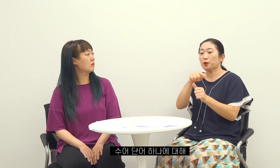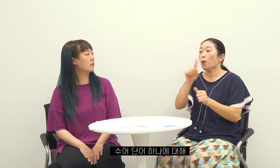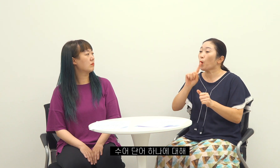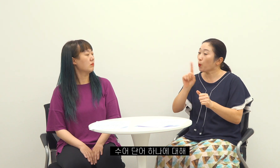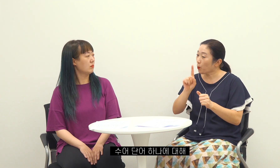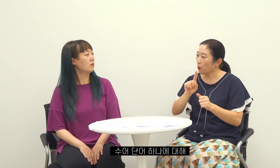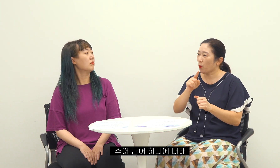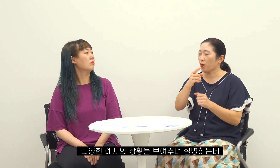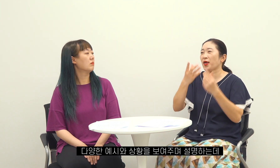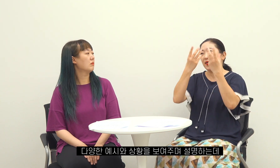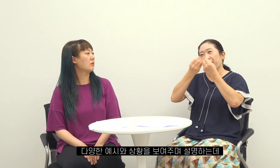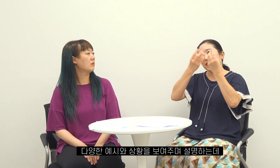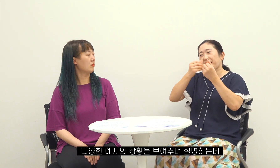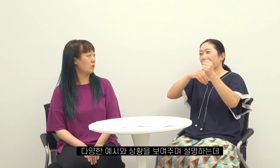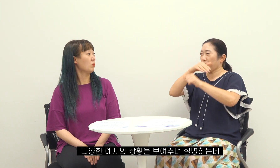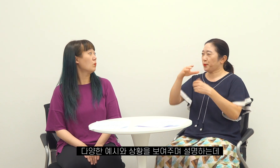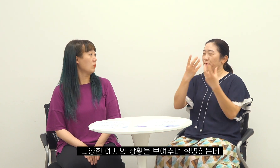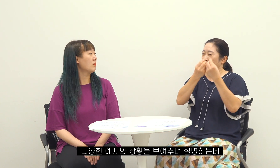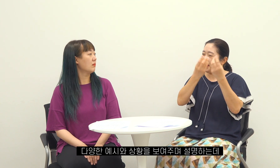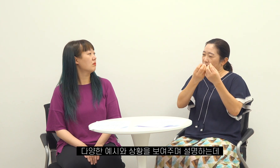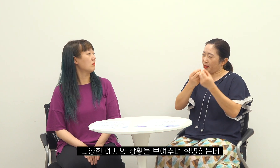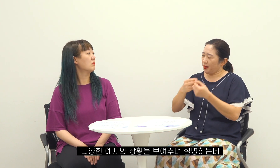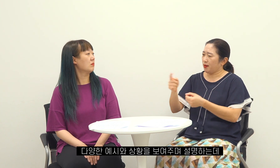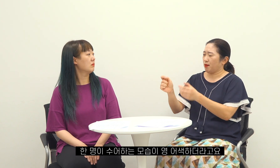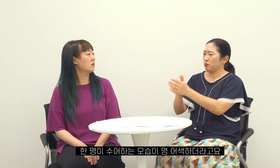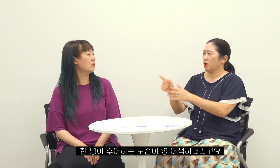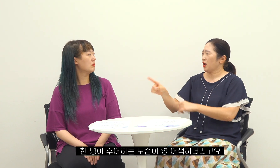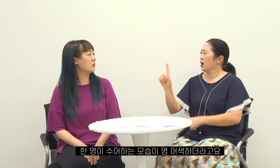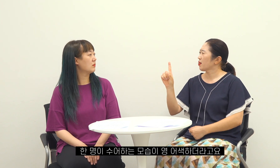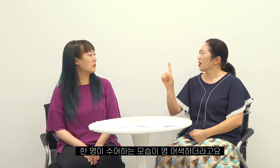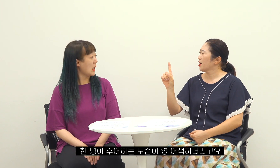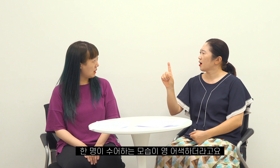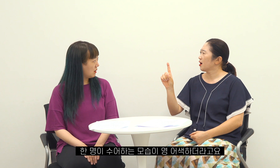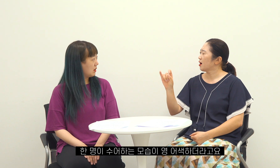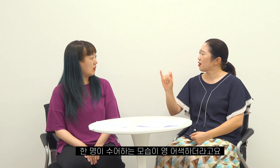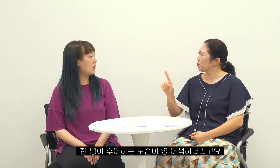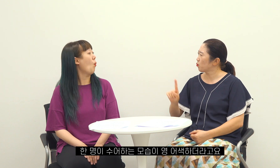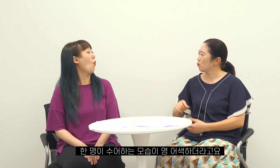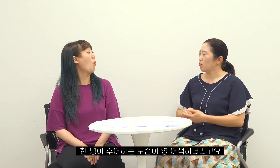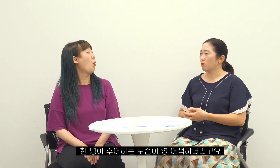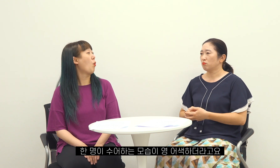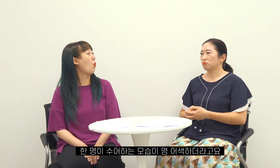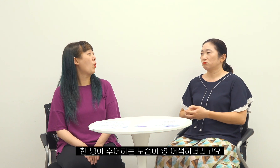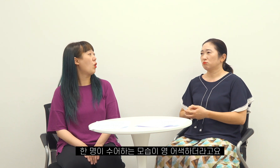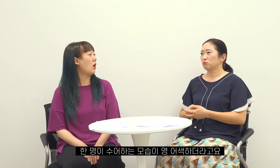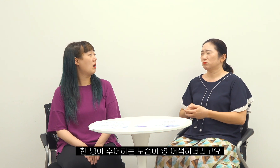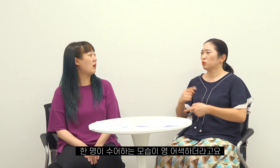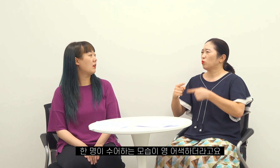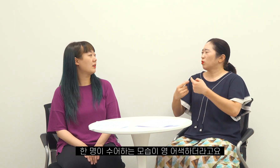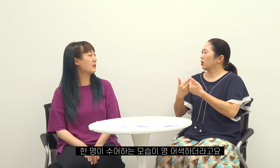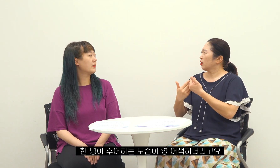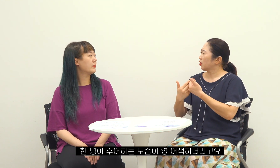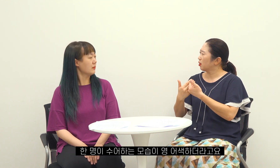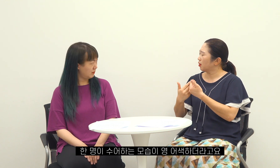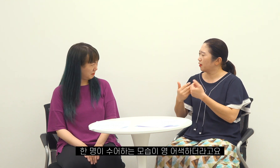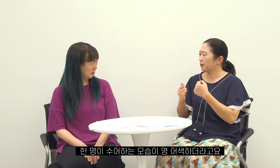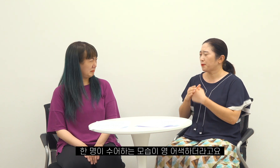and situations for a single sign language word, but it was very awkward for one person to sign language.